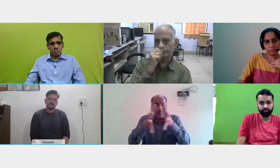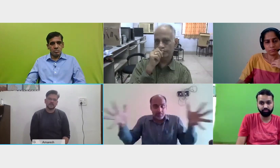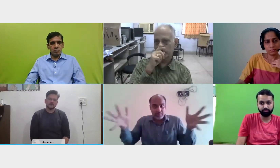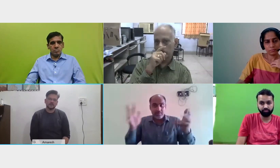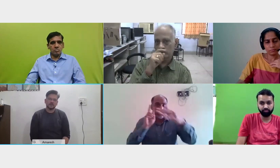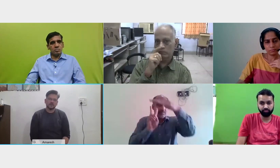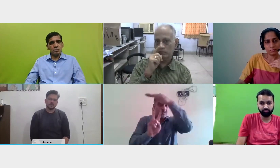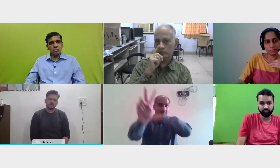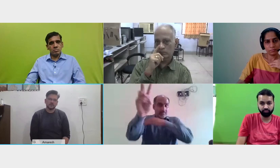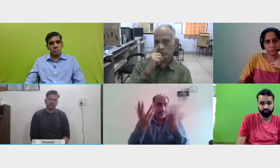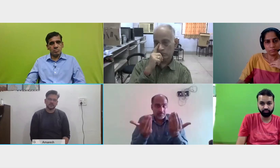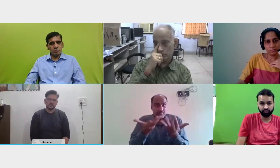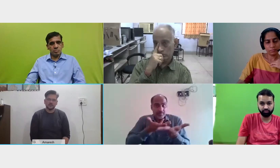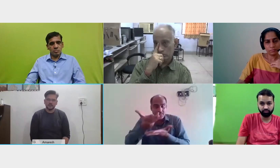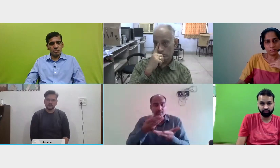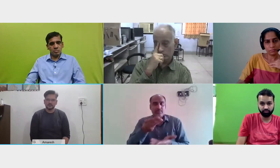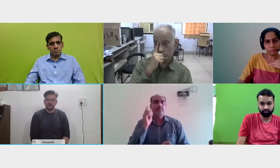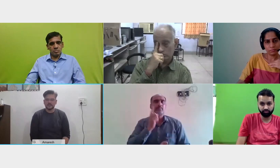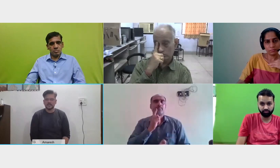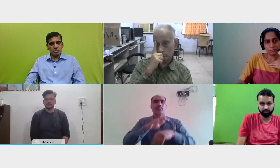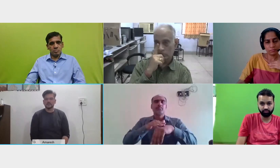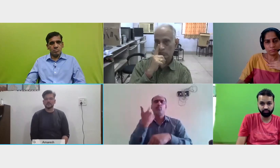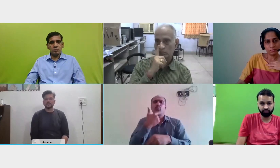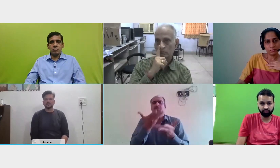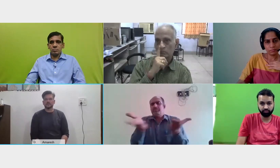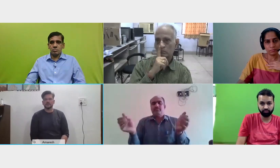we do not have a sign for word true you know, like it is not in the sign language such as